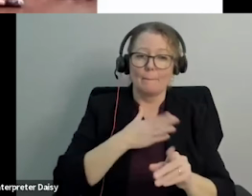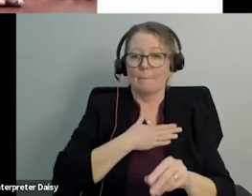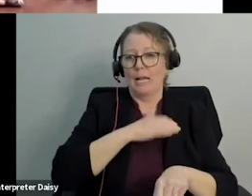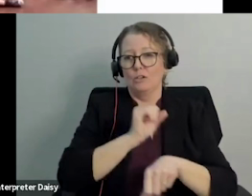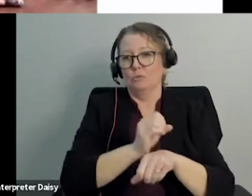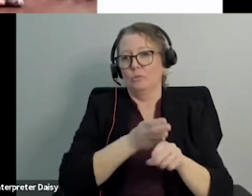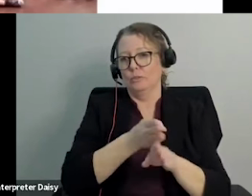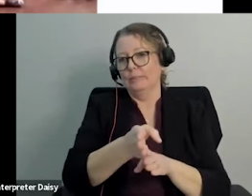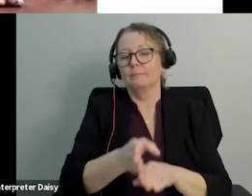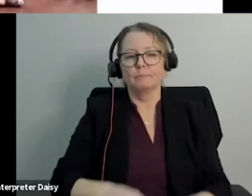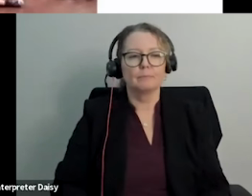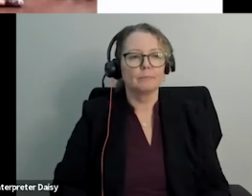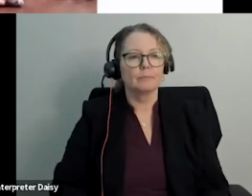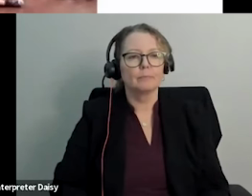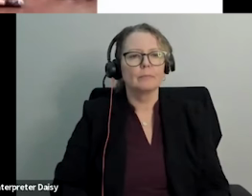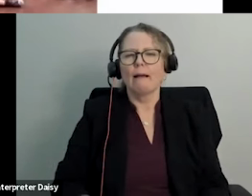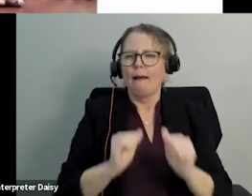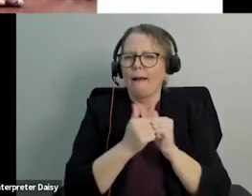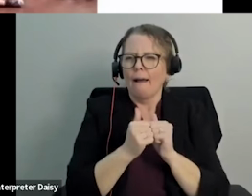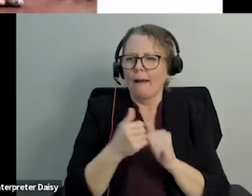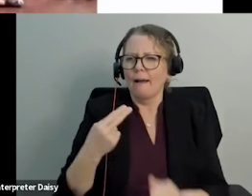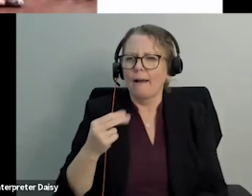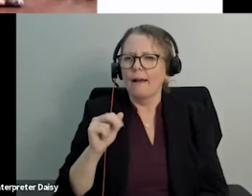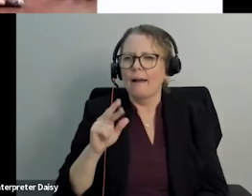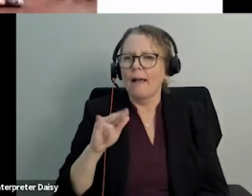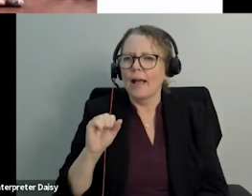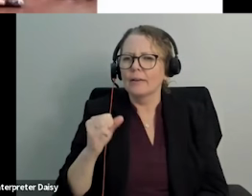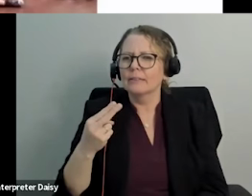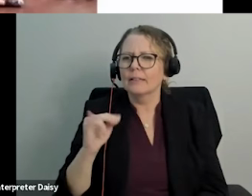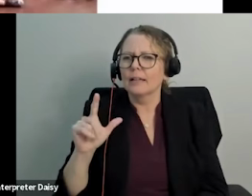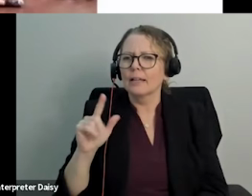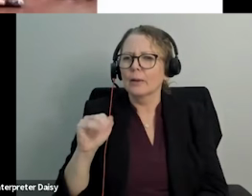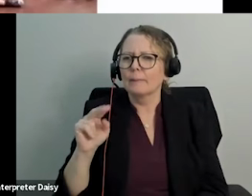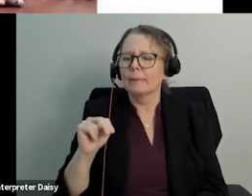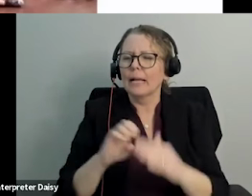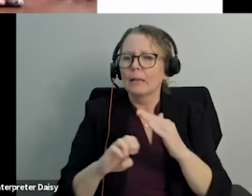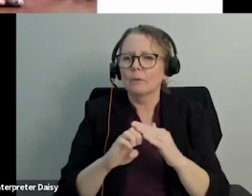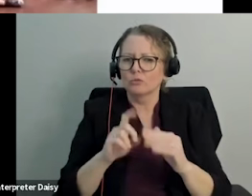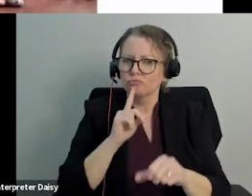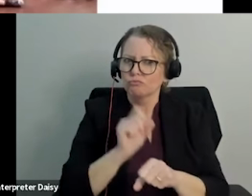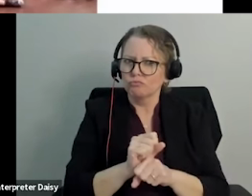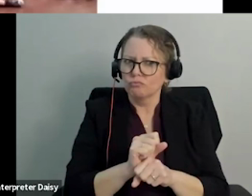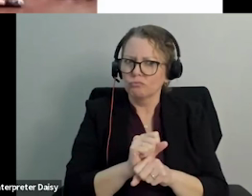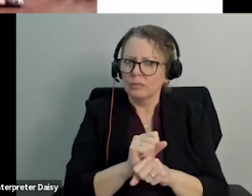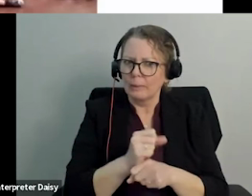So how did Harris-Hillman succeed at creating a truly inclusive environment? The truth of the matter is